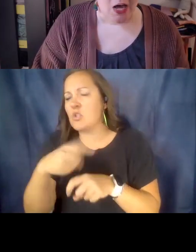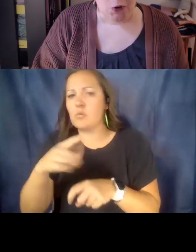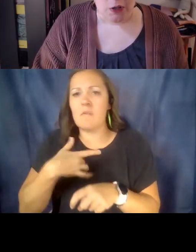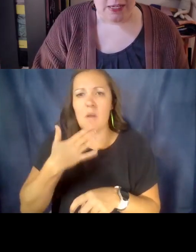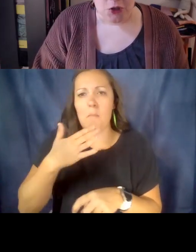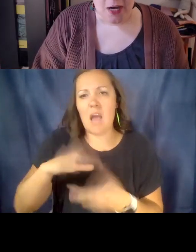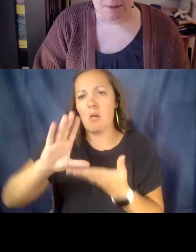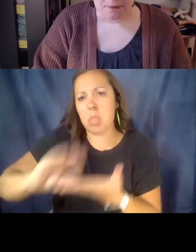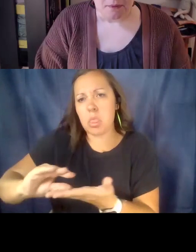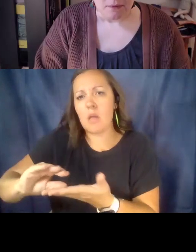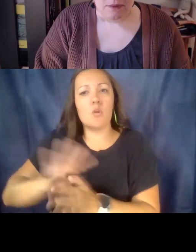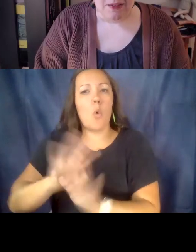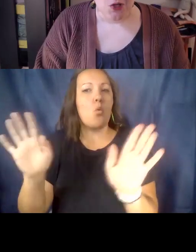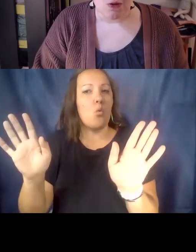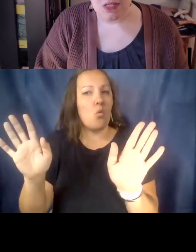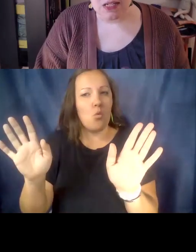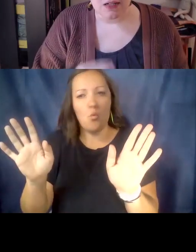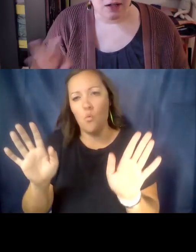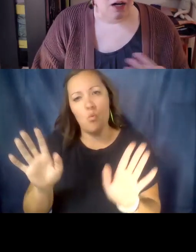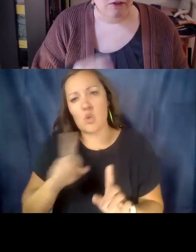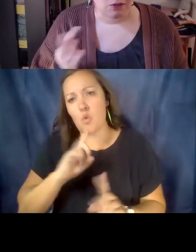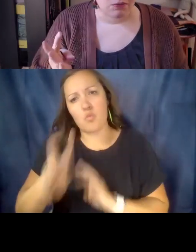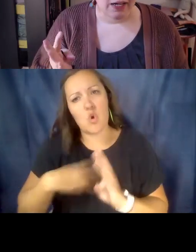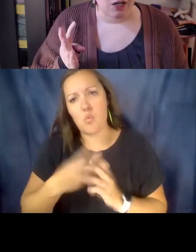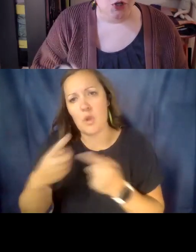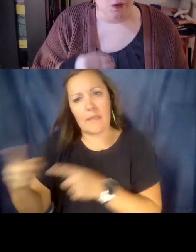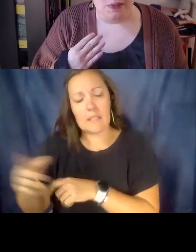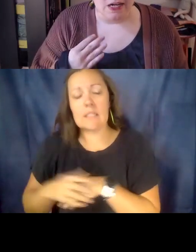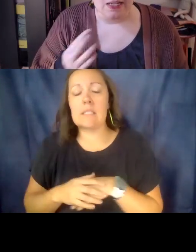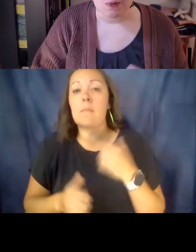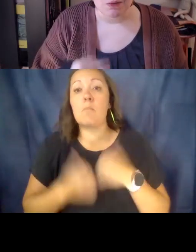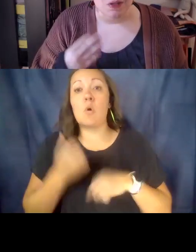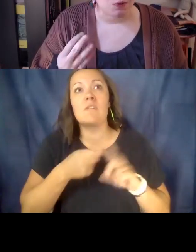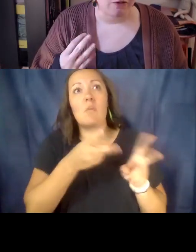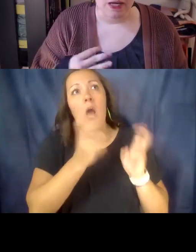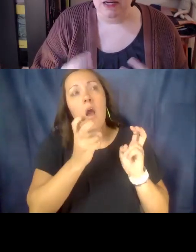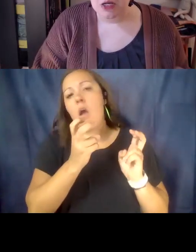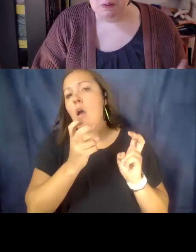out on the Internet. These are mostly from light commercial websites, some of them are from like